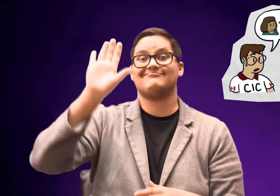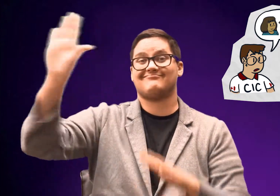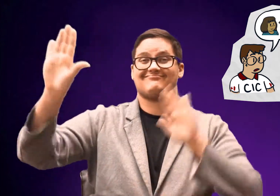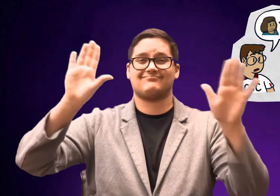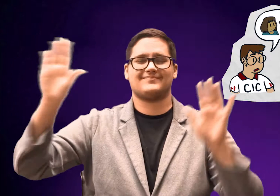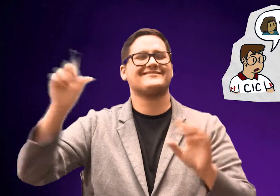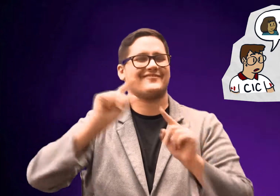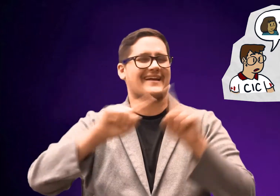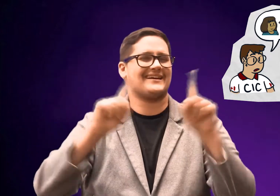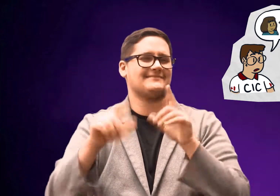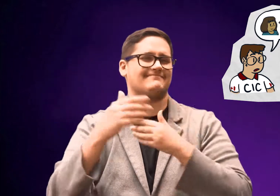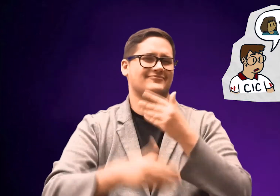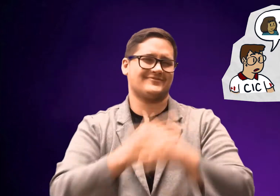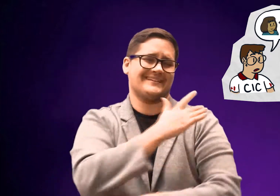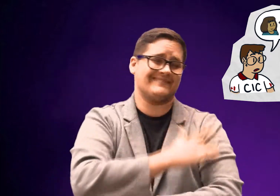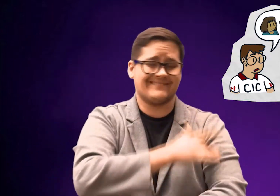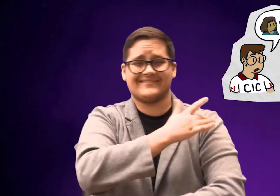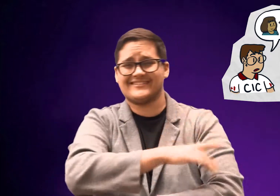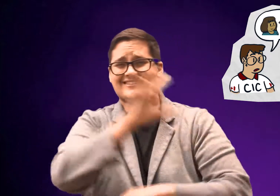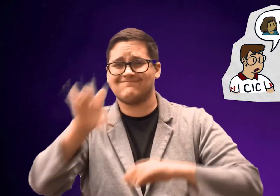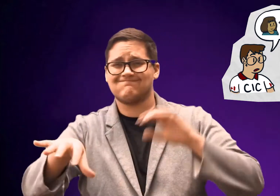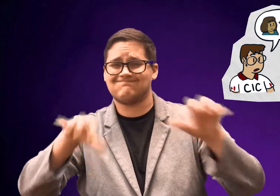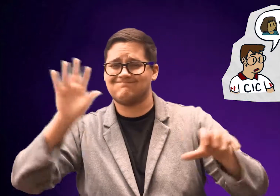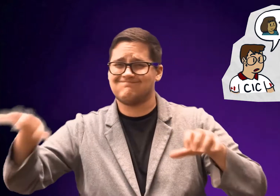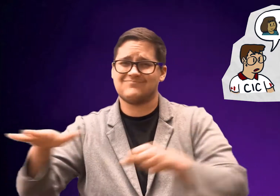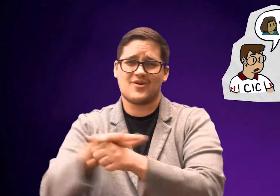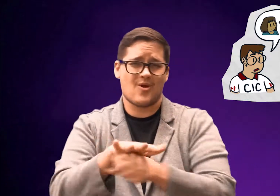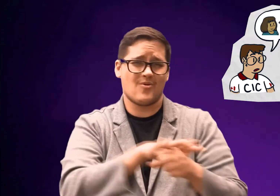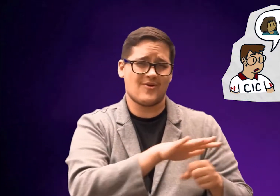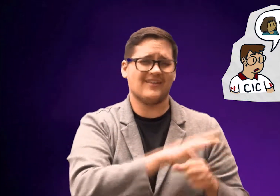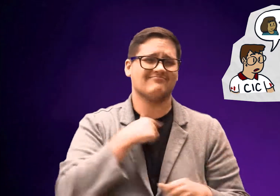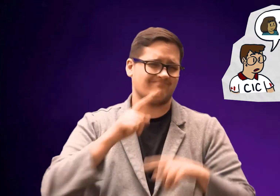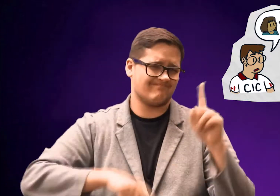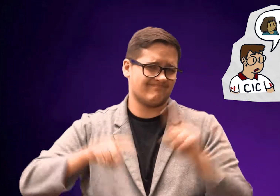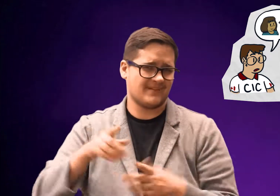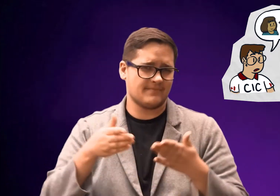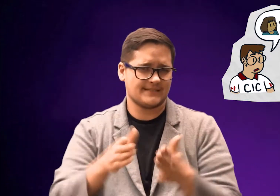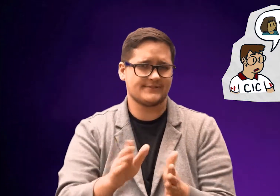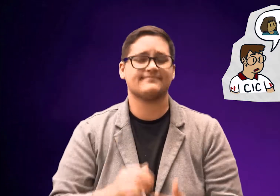The powers and procedures of public health authorities vary from one province/territory to another.